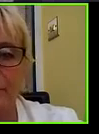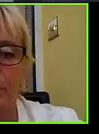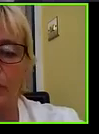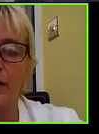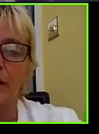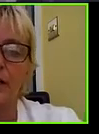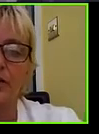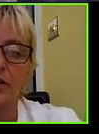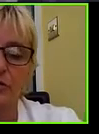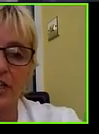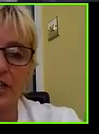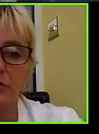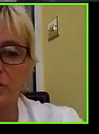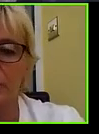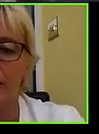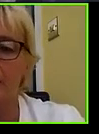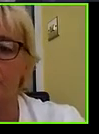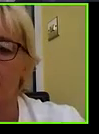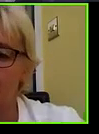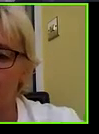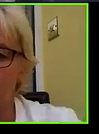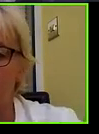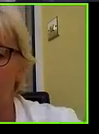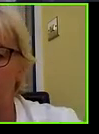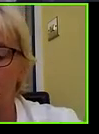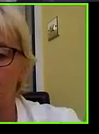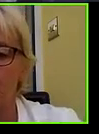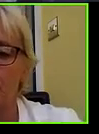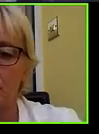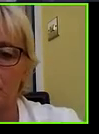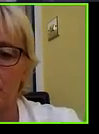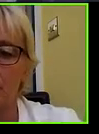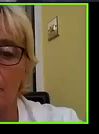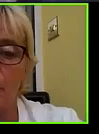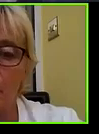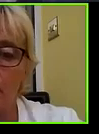employer to continue to allow as many people as possible to work from home and